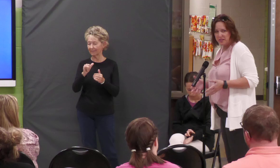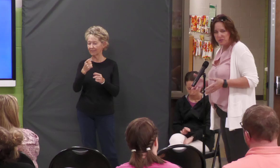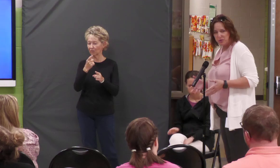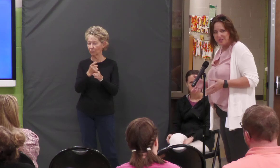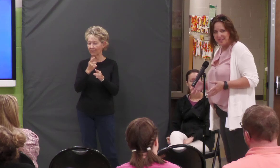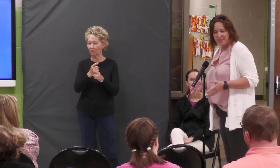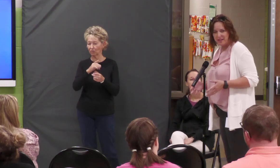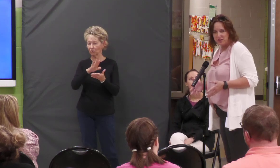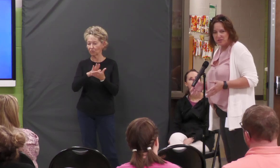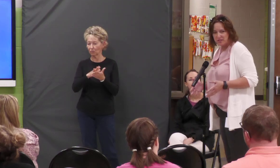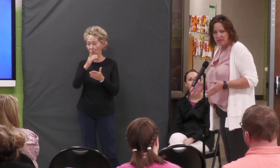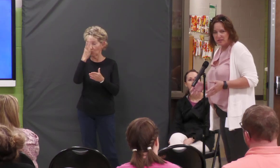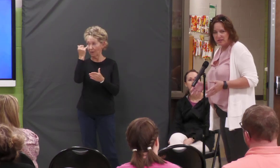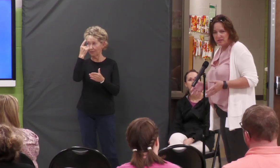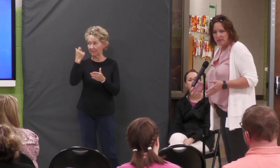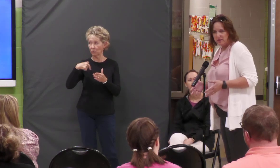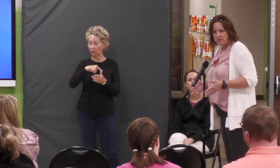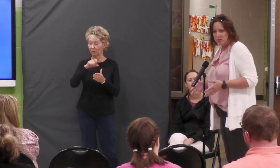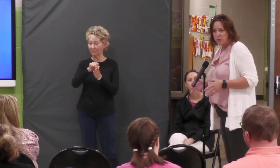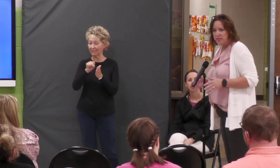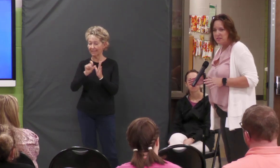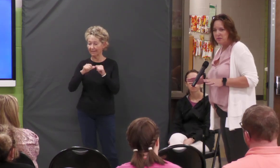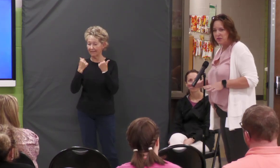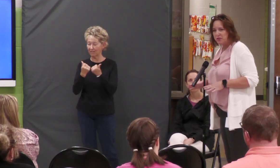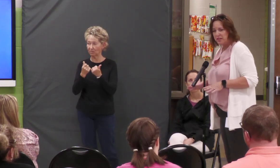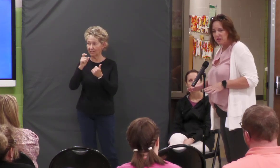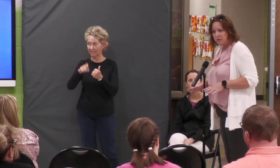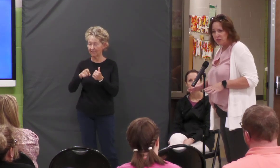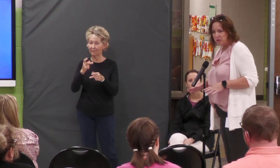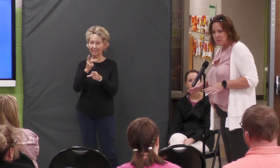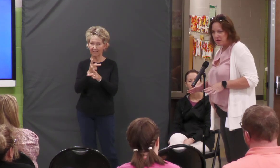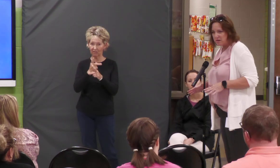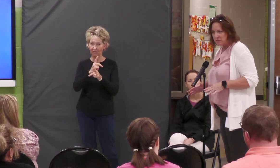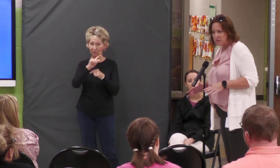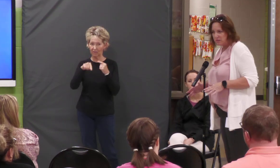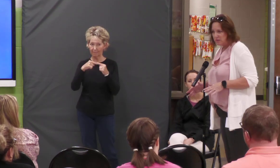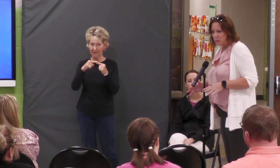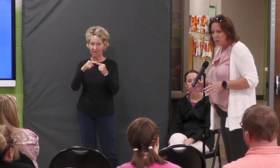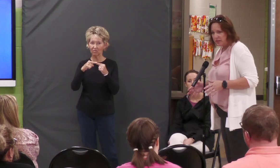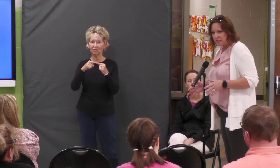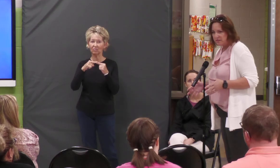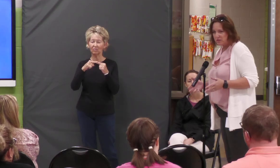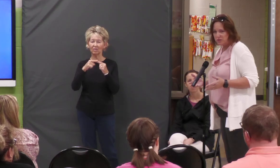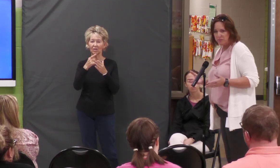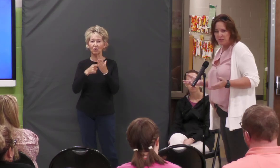because we're a state agency so we need to be very careful about what we consider to be